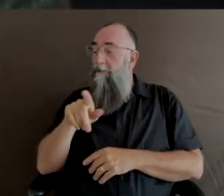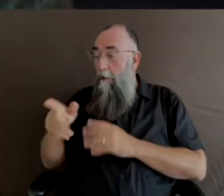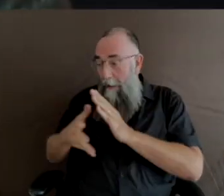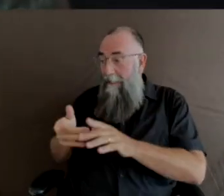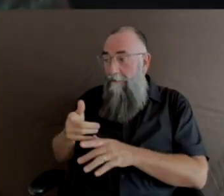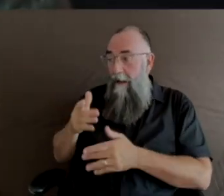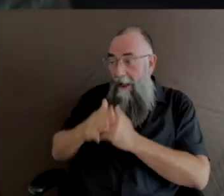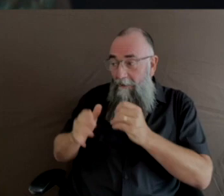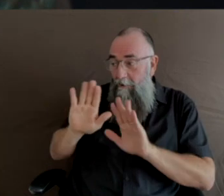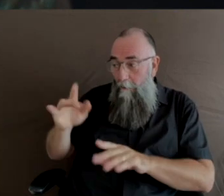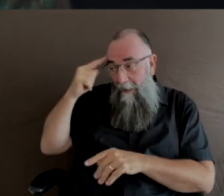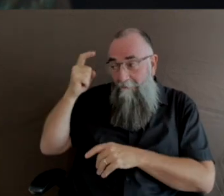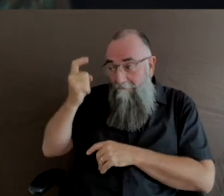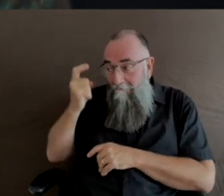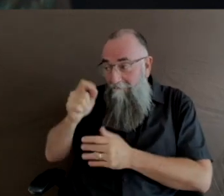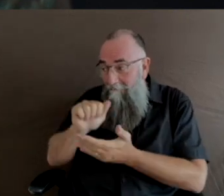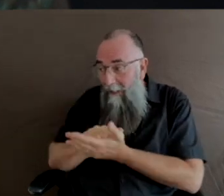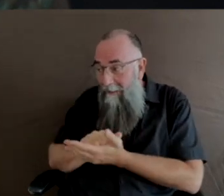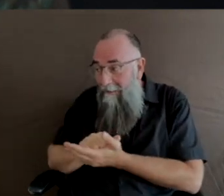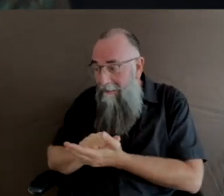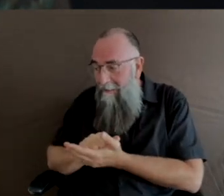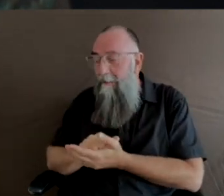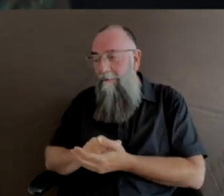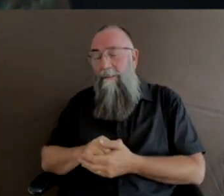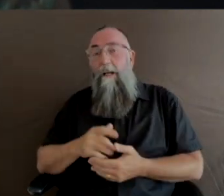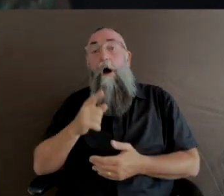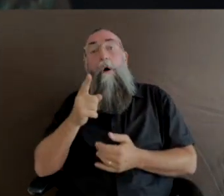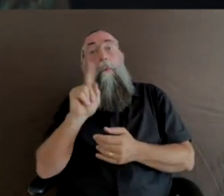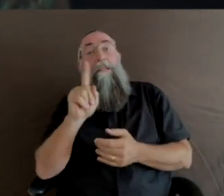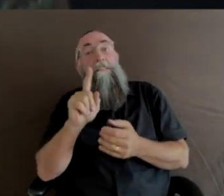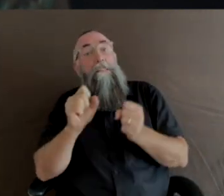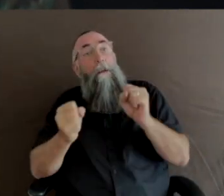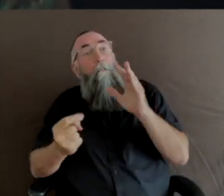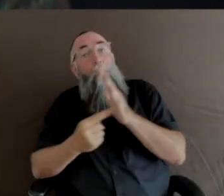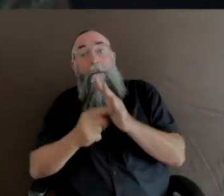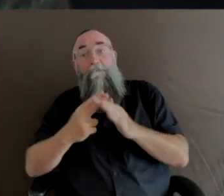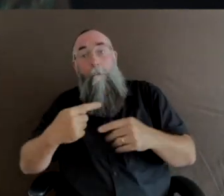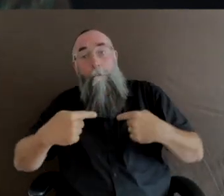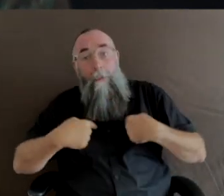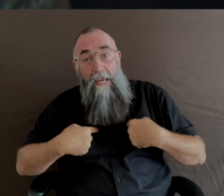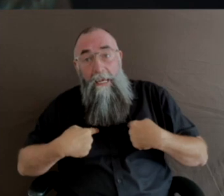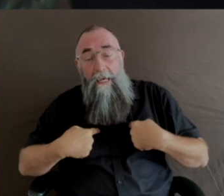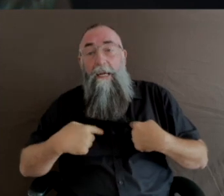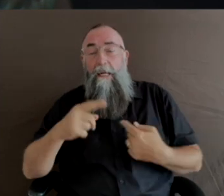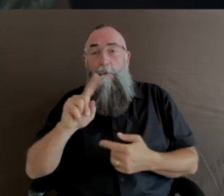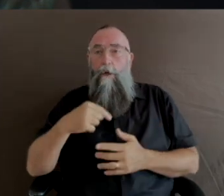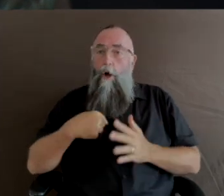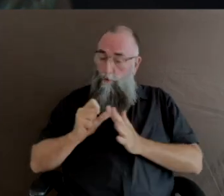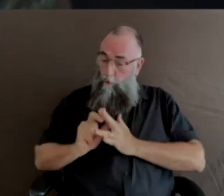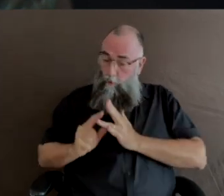The most important things, in hindsight to me, have been doing the things that I'm most afraid